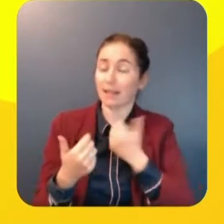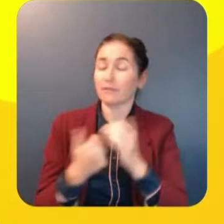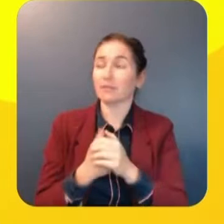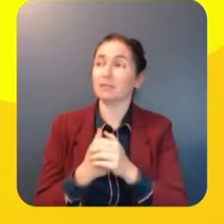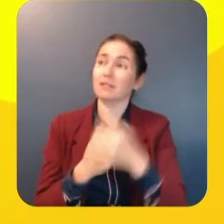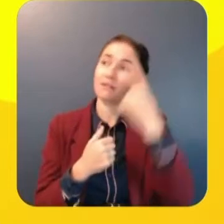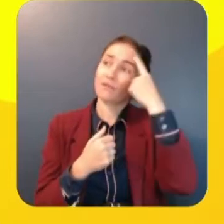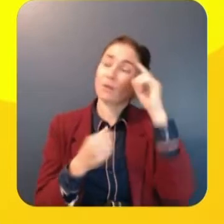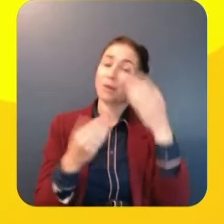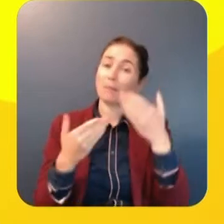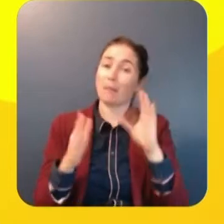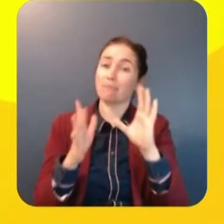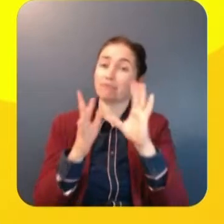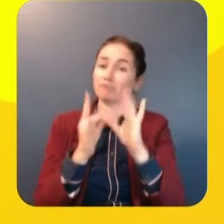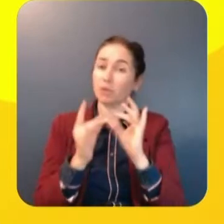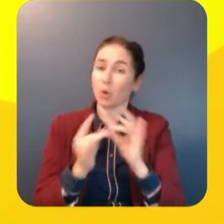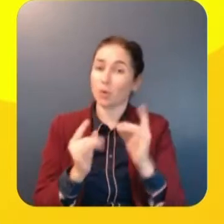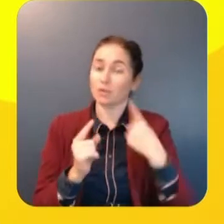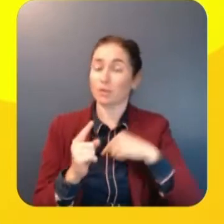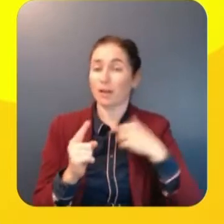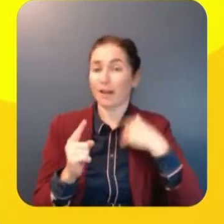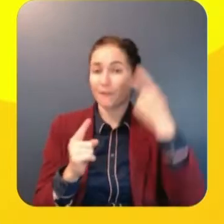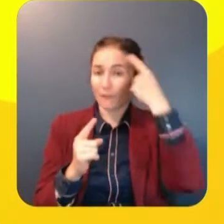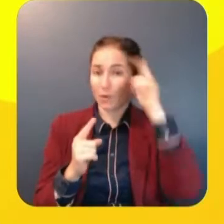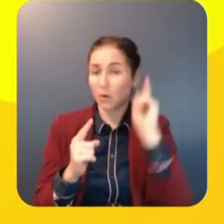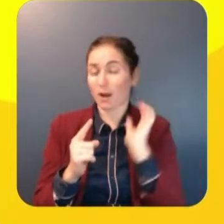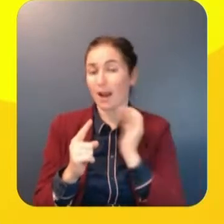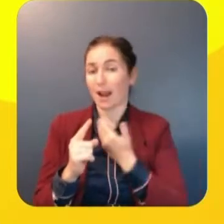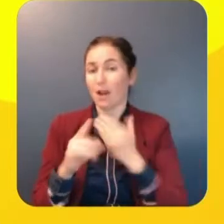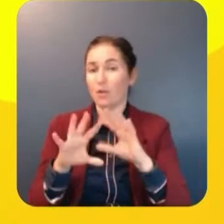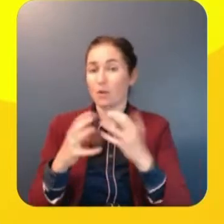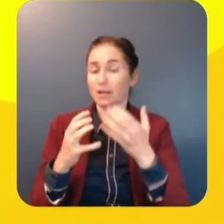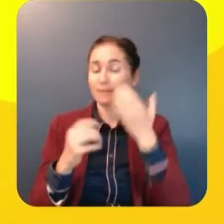stated goals that we've had for our gender and our race ethnicity representation.